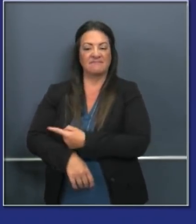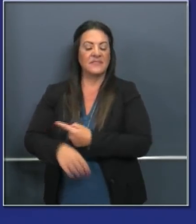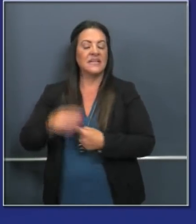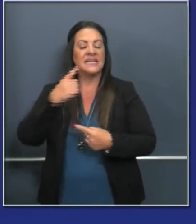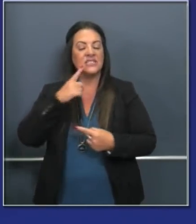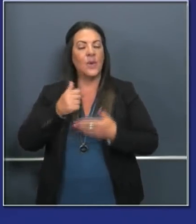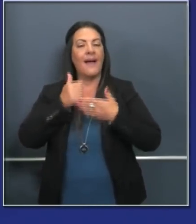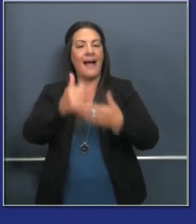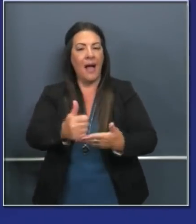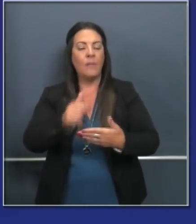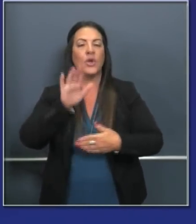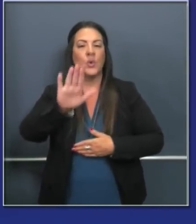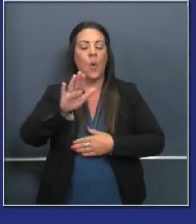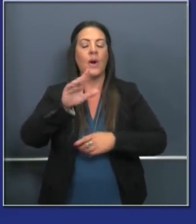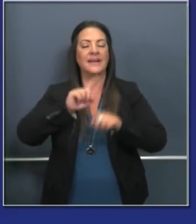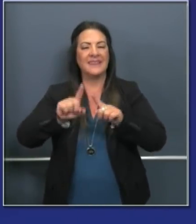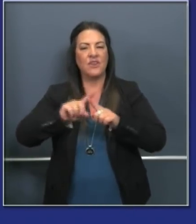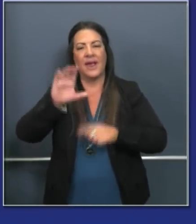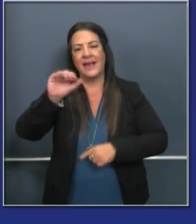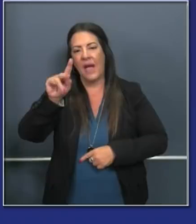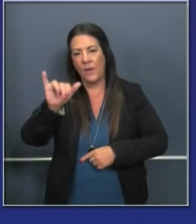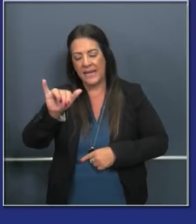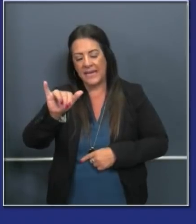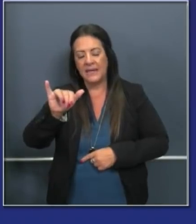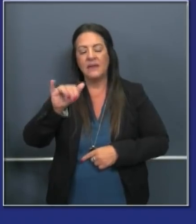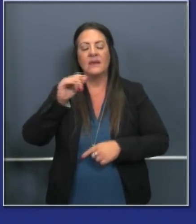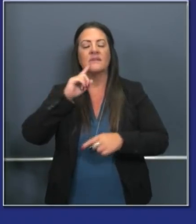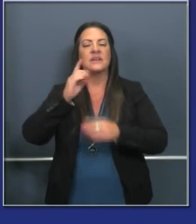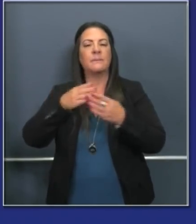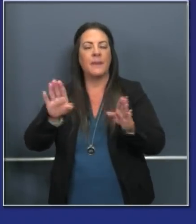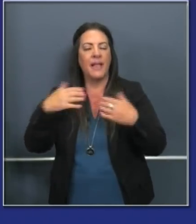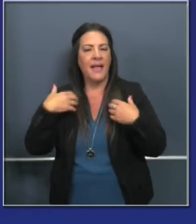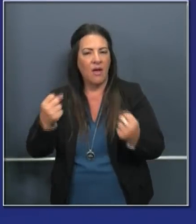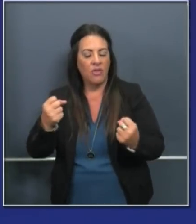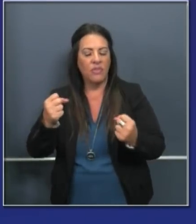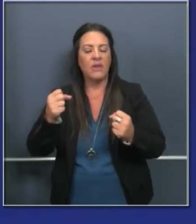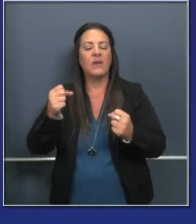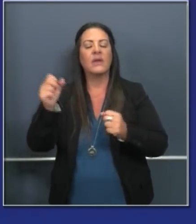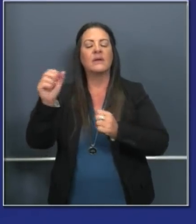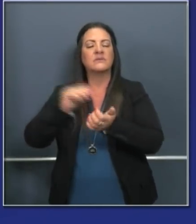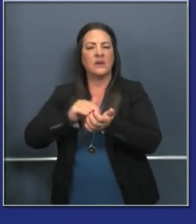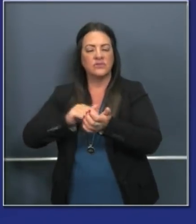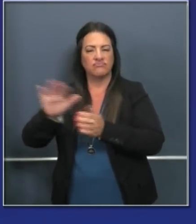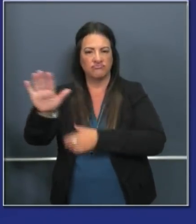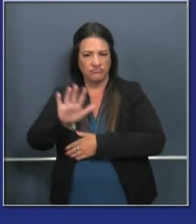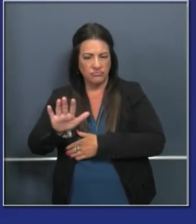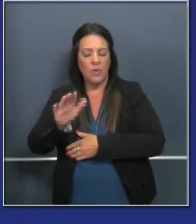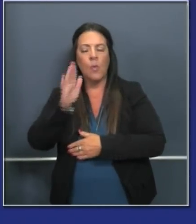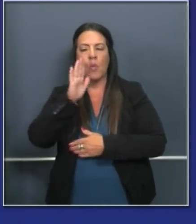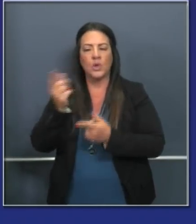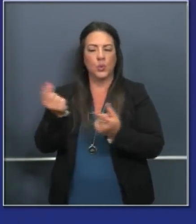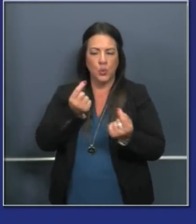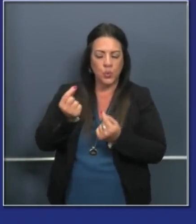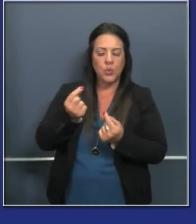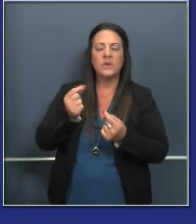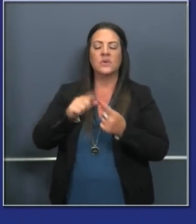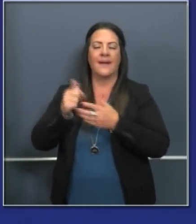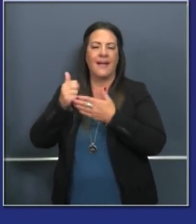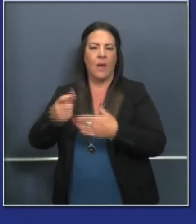I JUST WANT TO REITERATE THAT THESE ARE EXACTLY THE TOOLS THAT EMPOWER YOUR LOCAL HEALTH OFFICERS AND LOCAL HEALTH